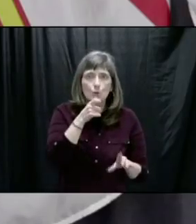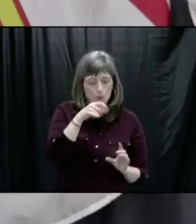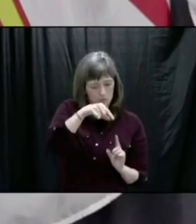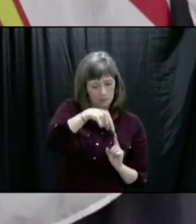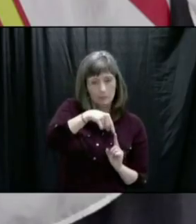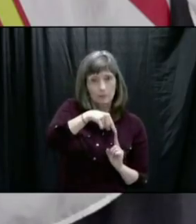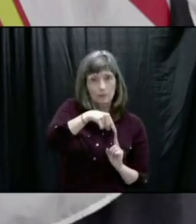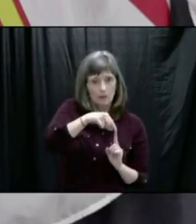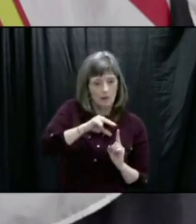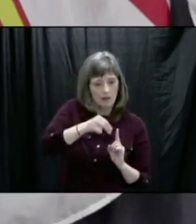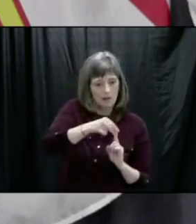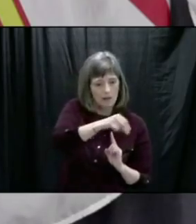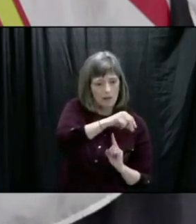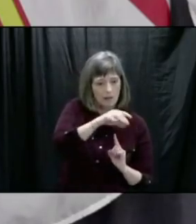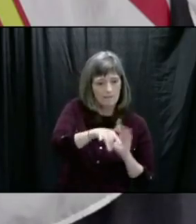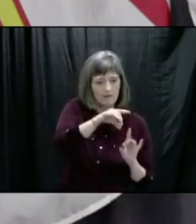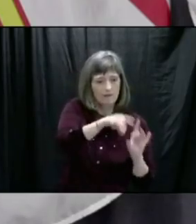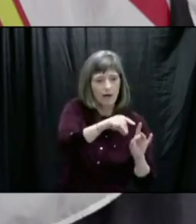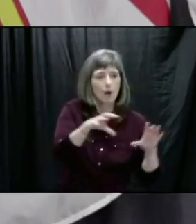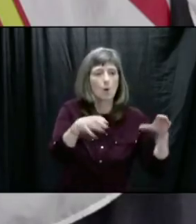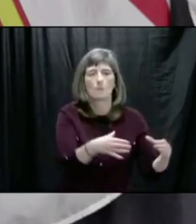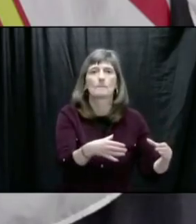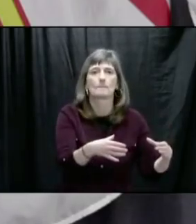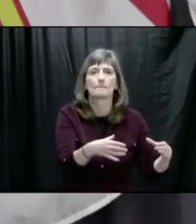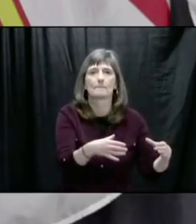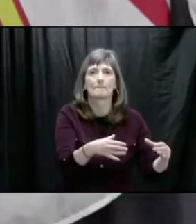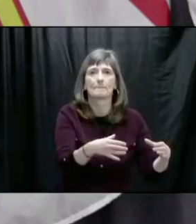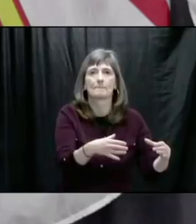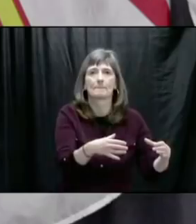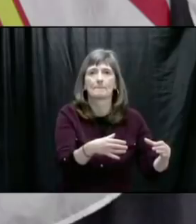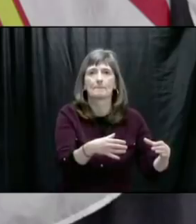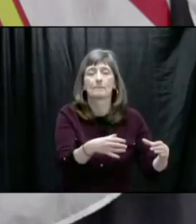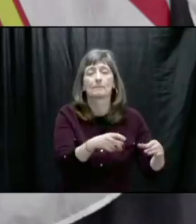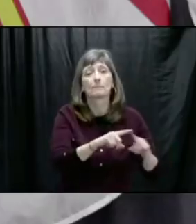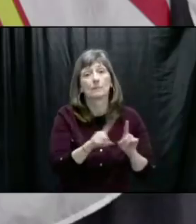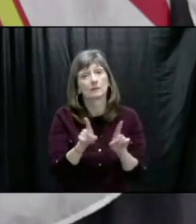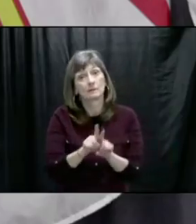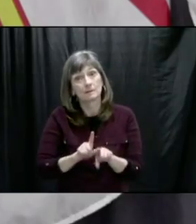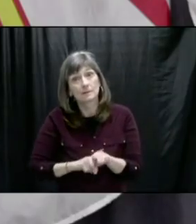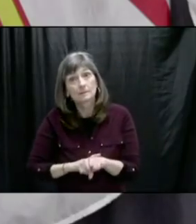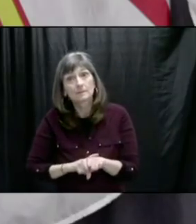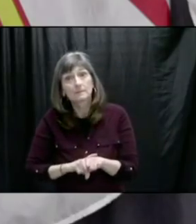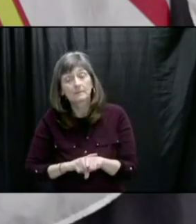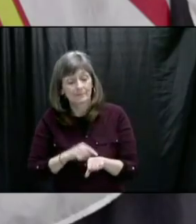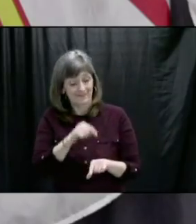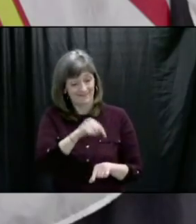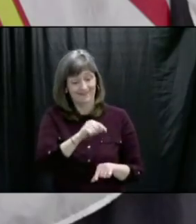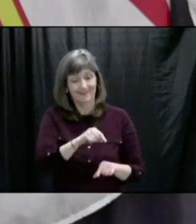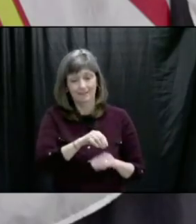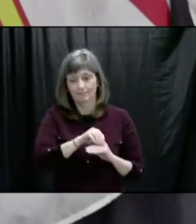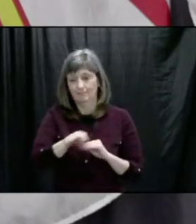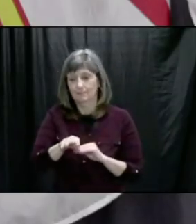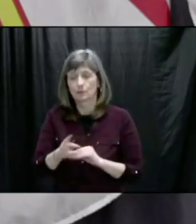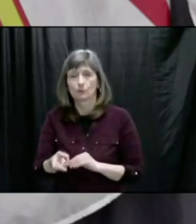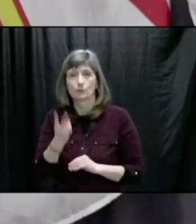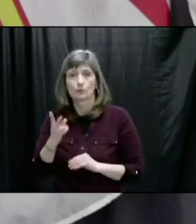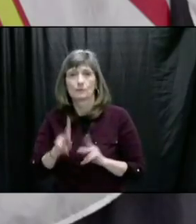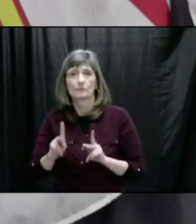TO CONTAIN IT BY CONTACT TRACING. AND IN SAYING THAT, WE LOST TWO